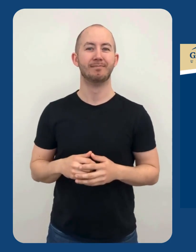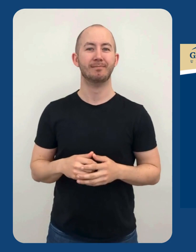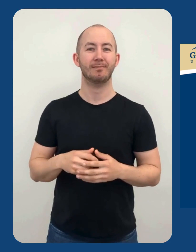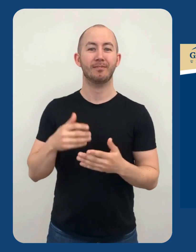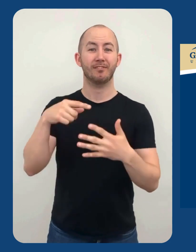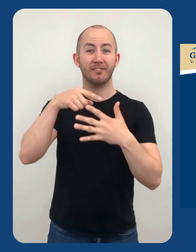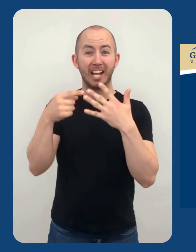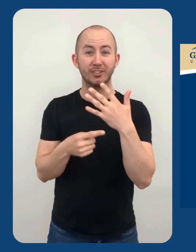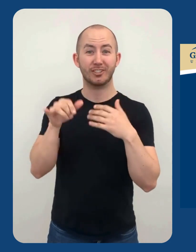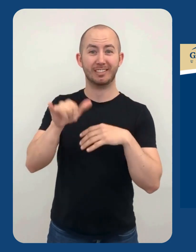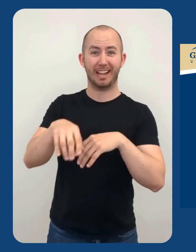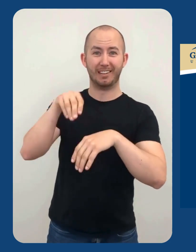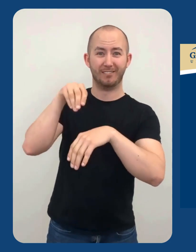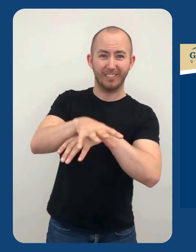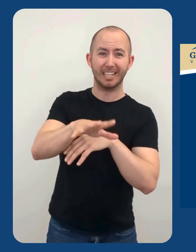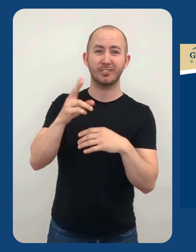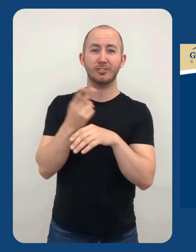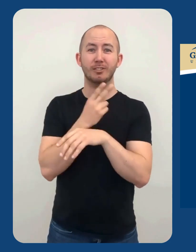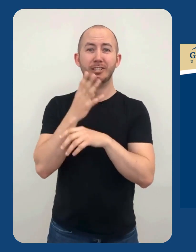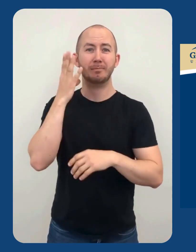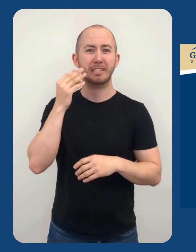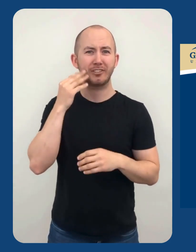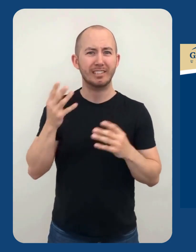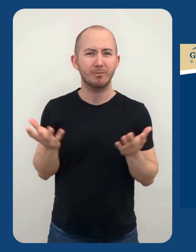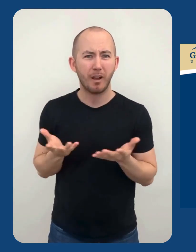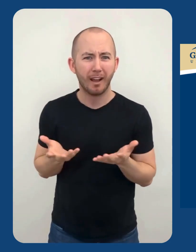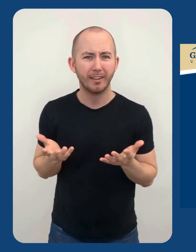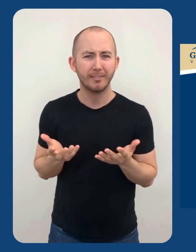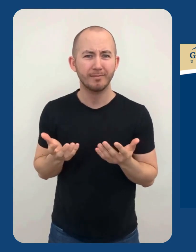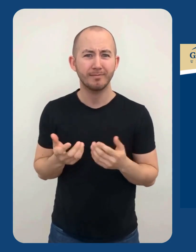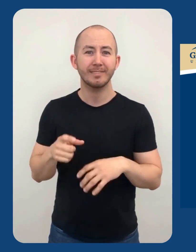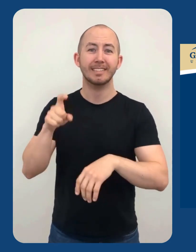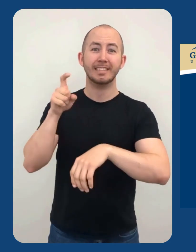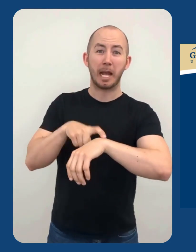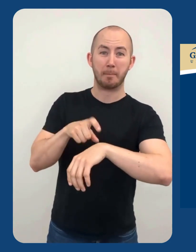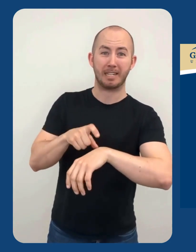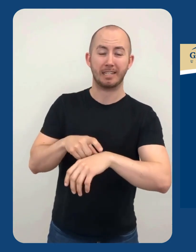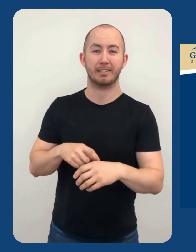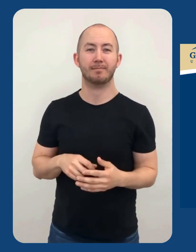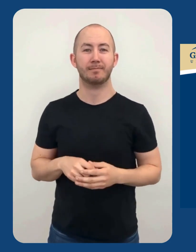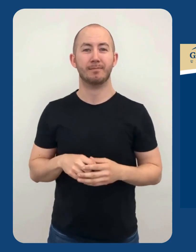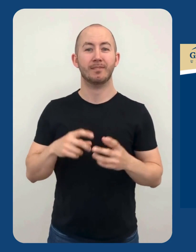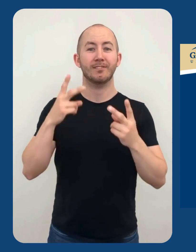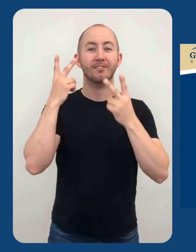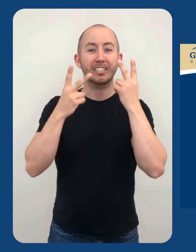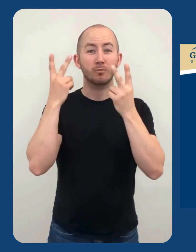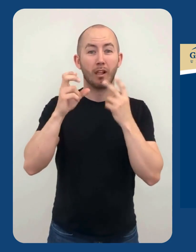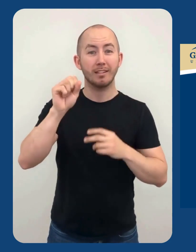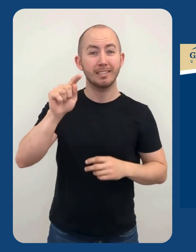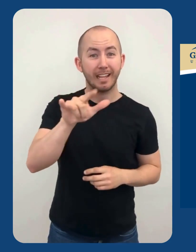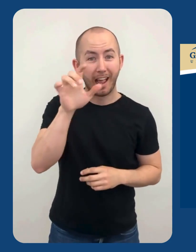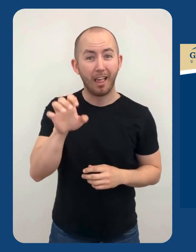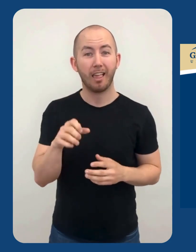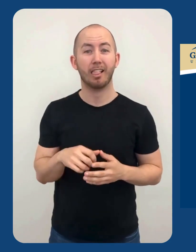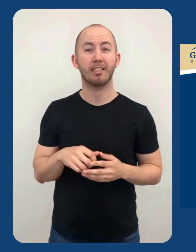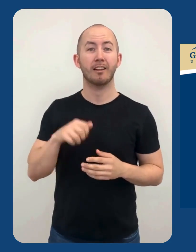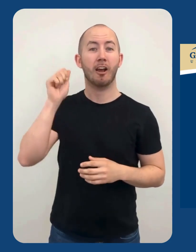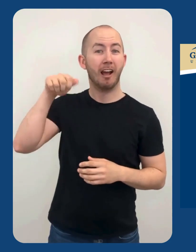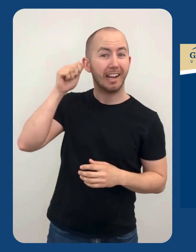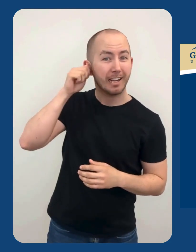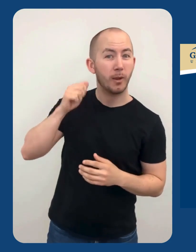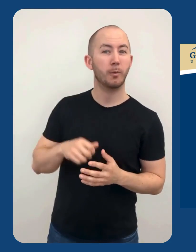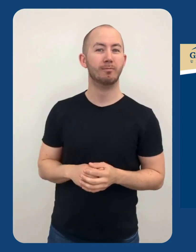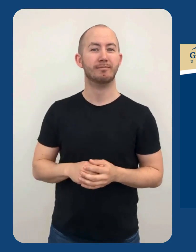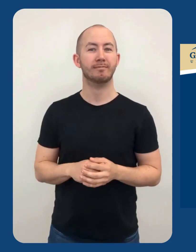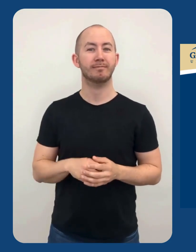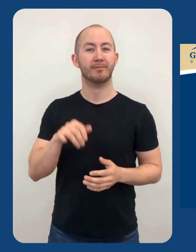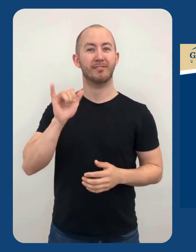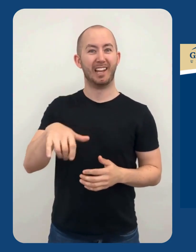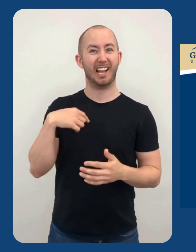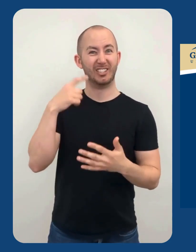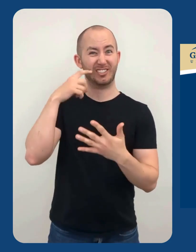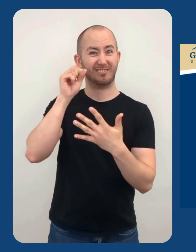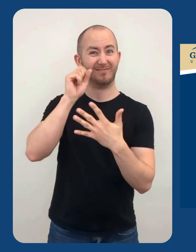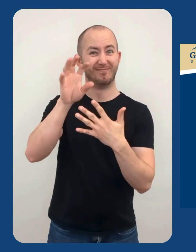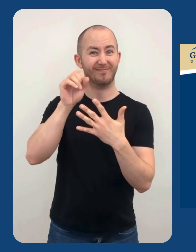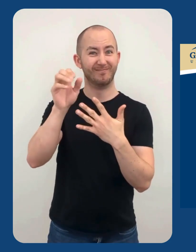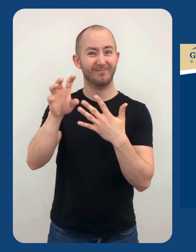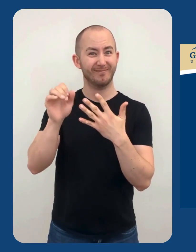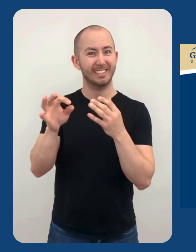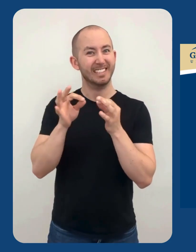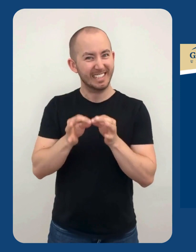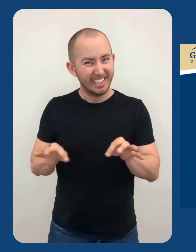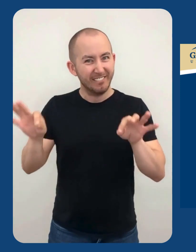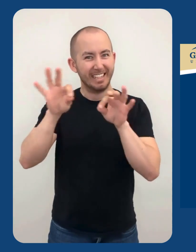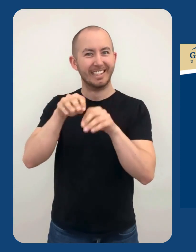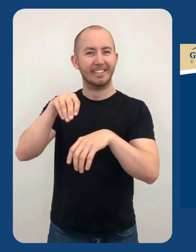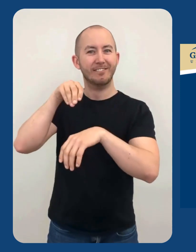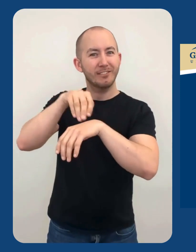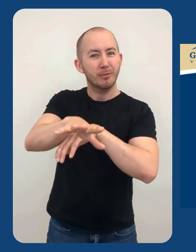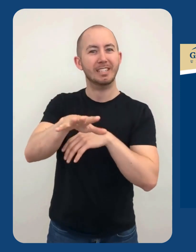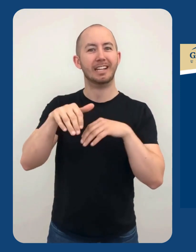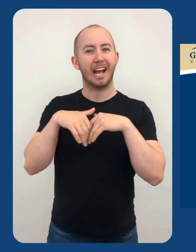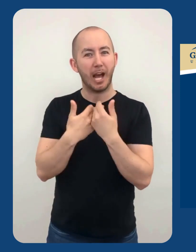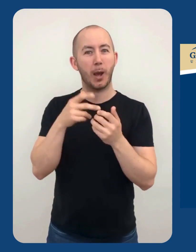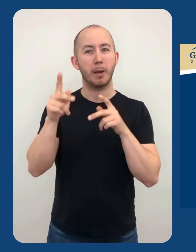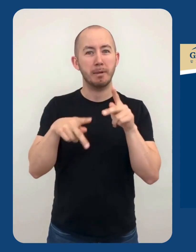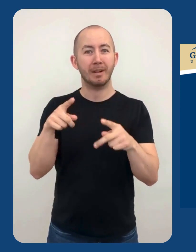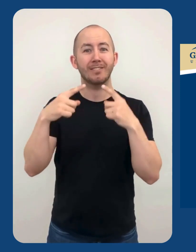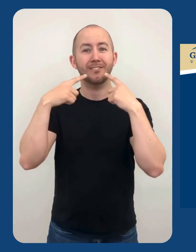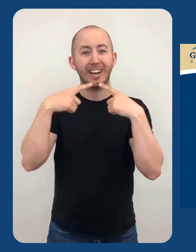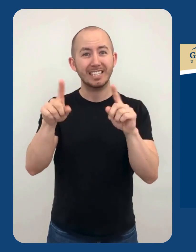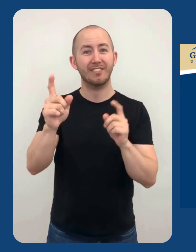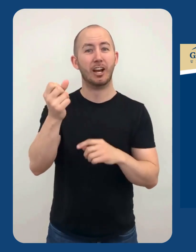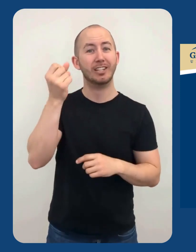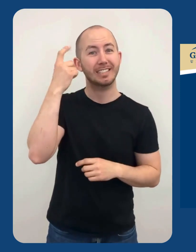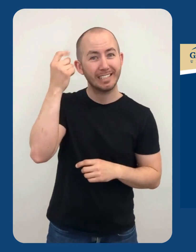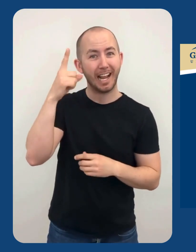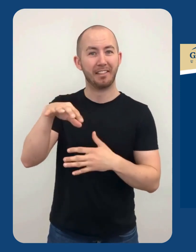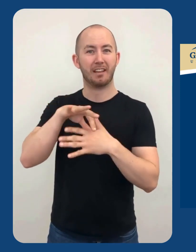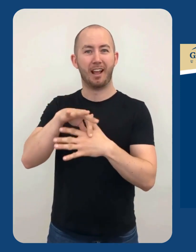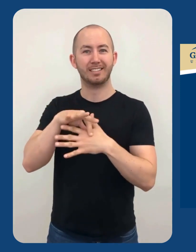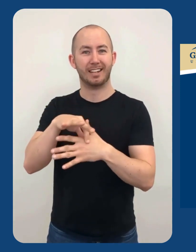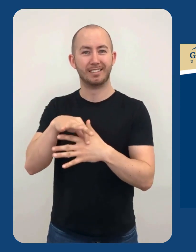Factors like latency, style, and even the presence of audio play a role in how well viewers understand the content.